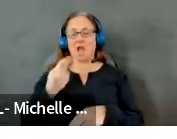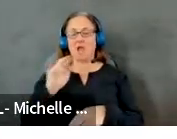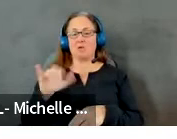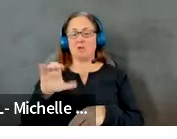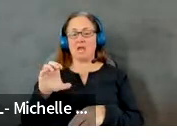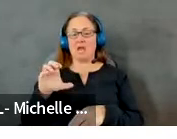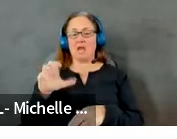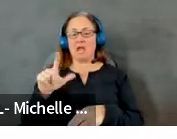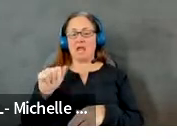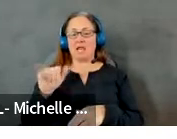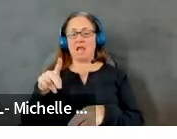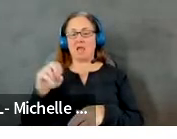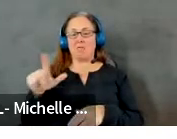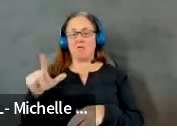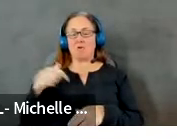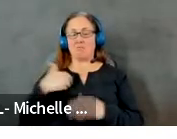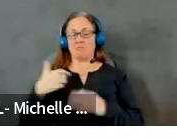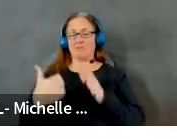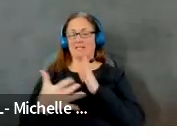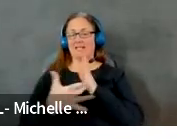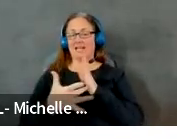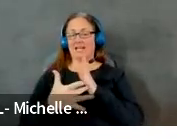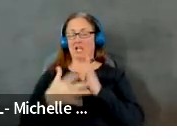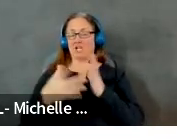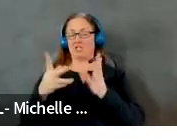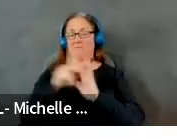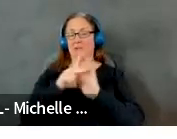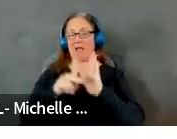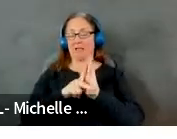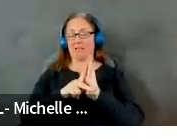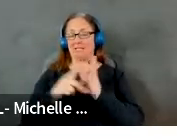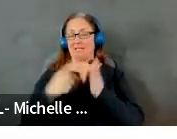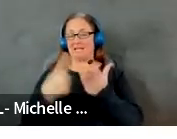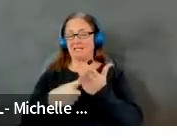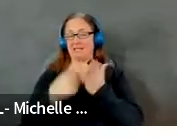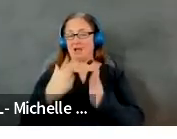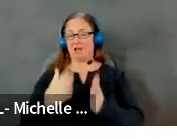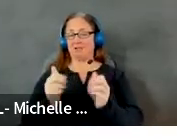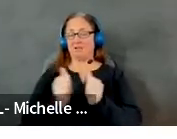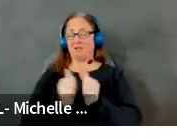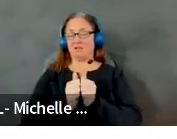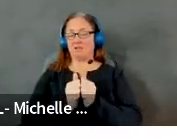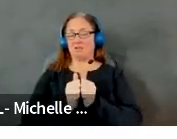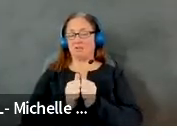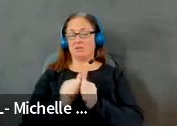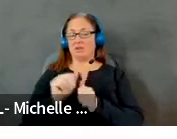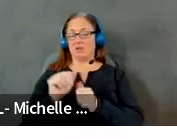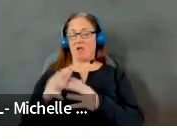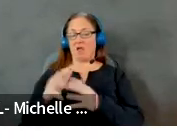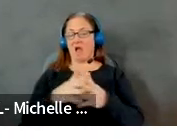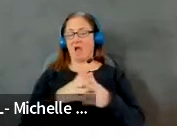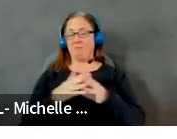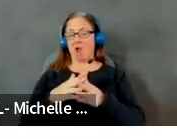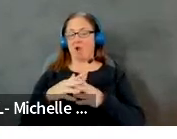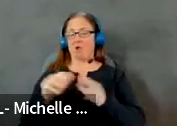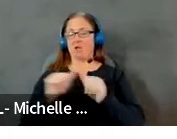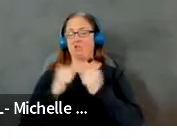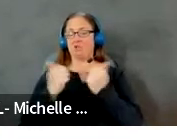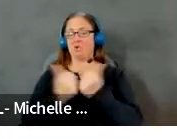a Technology Policy consultant at the American association of people with disabilities. Quick